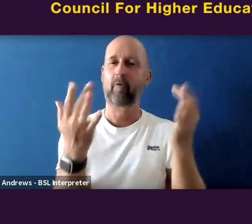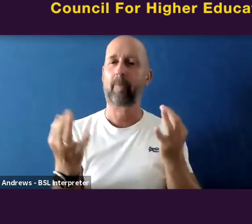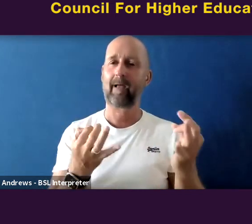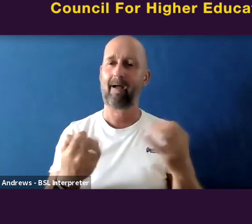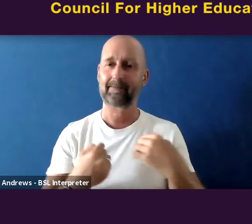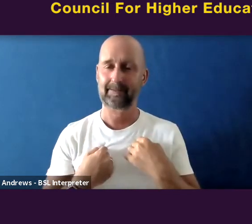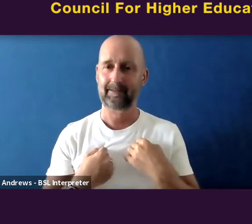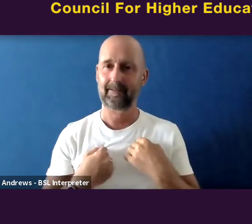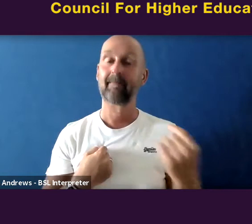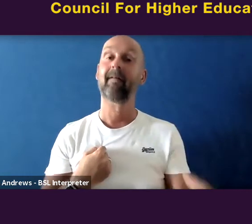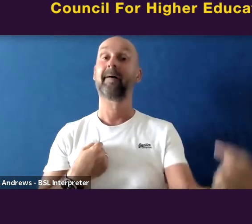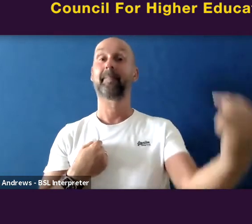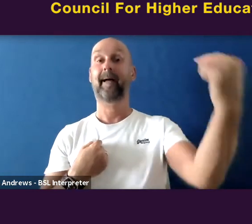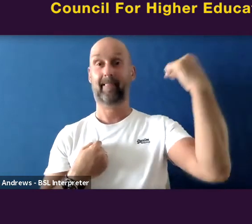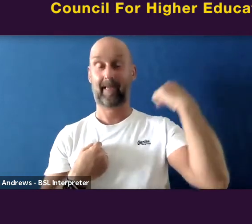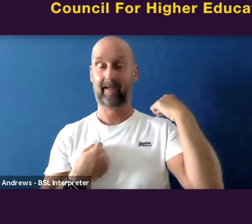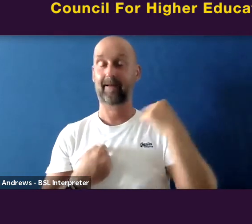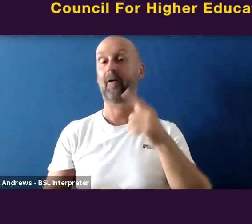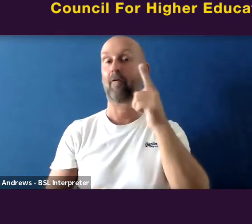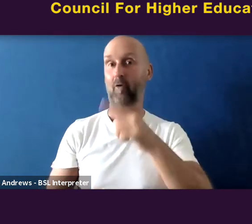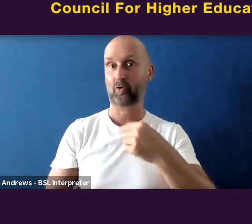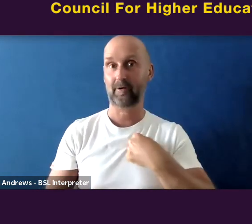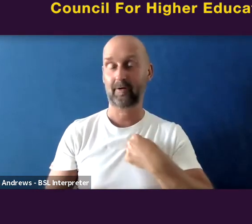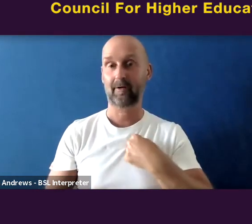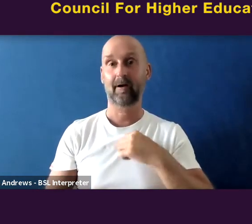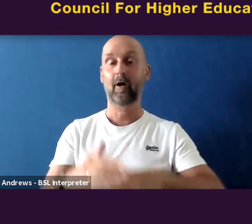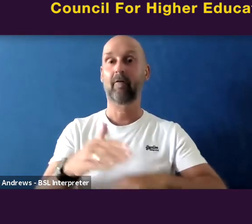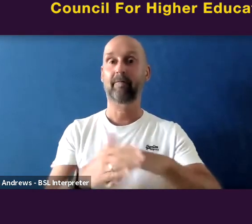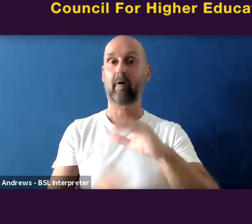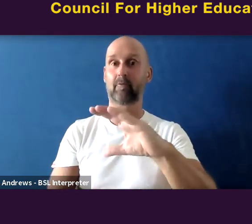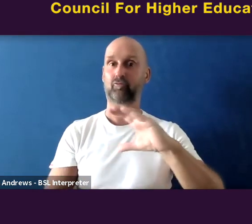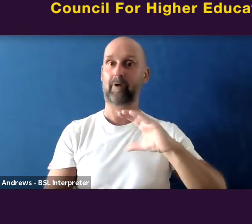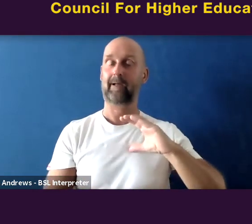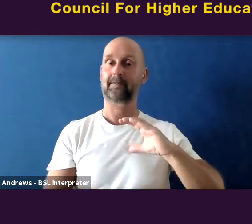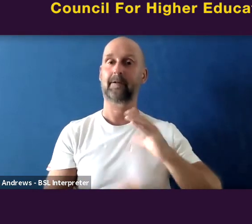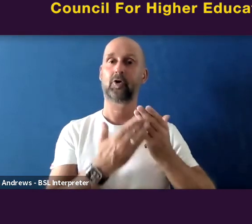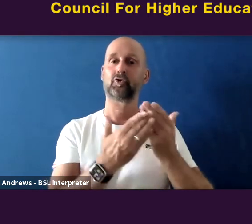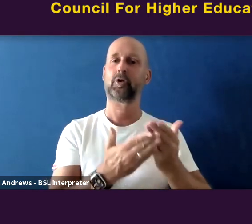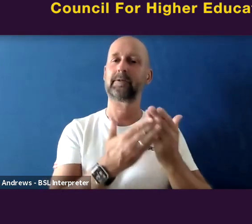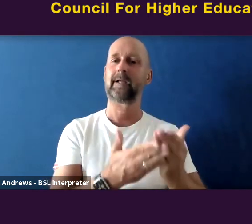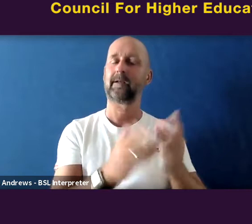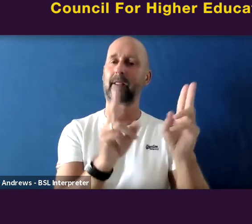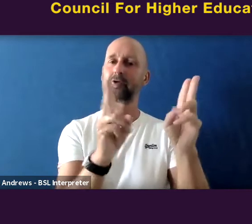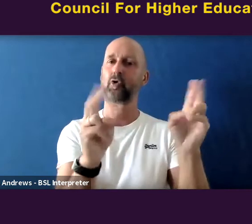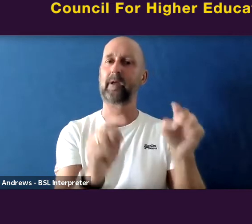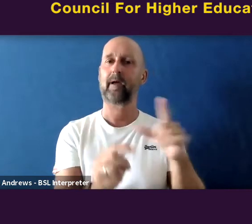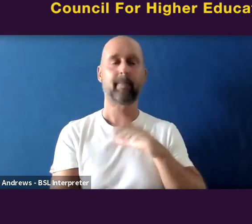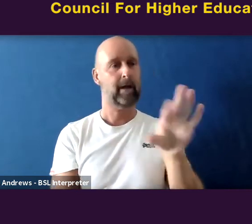Back then I was fortunate enough to receive a full grant to study a subject of my choice,